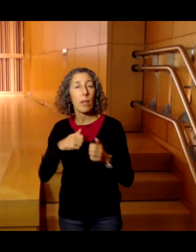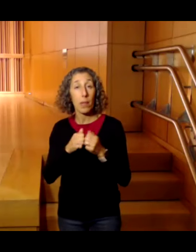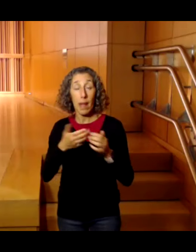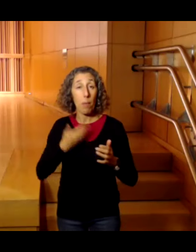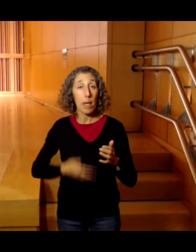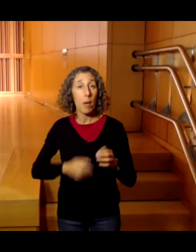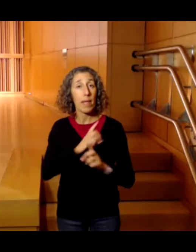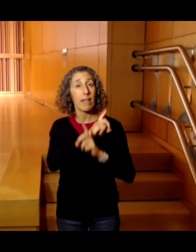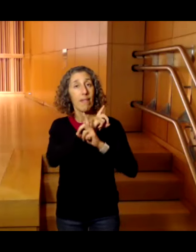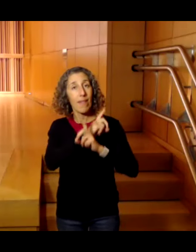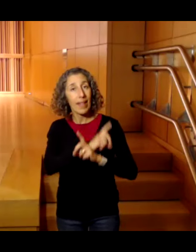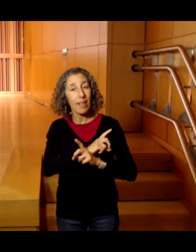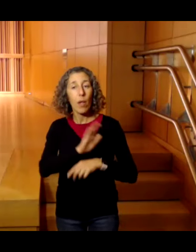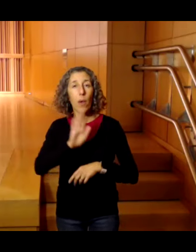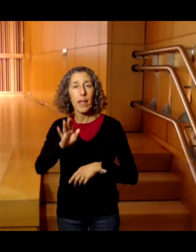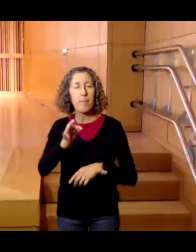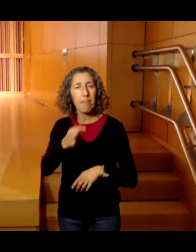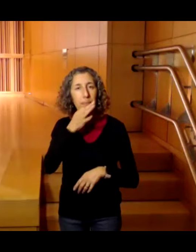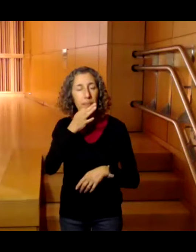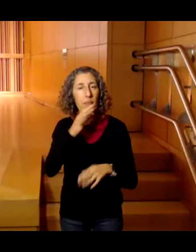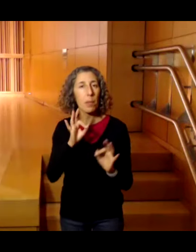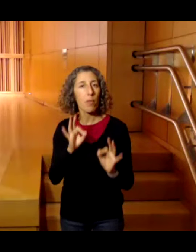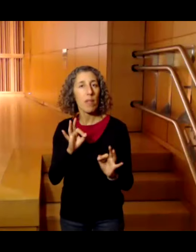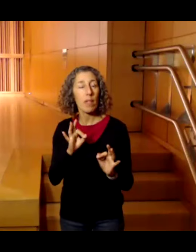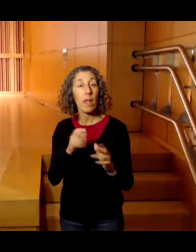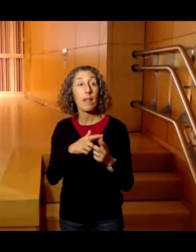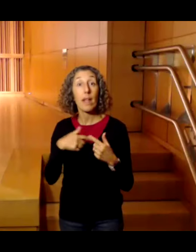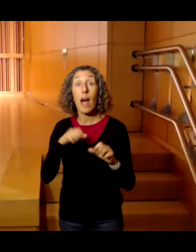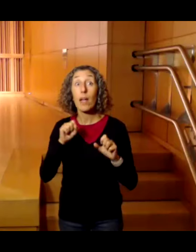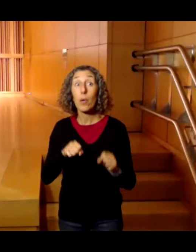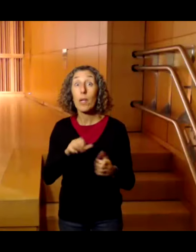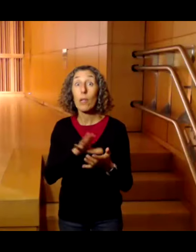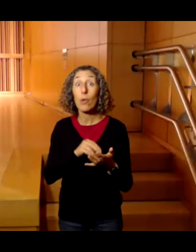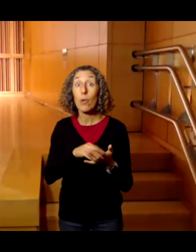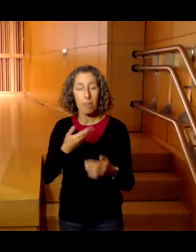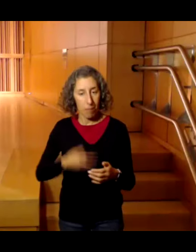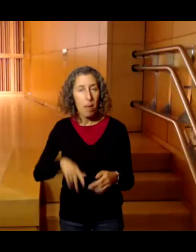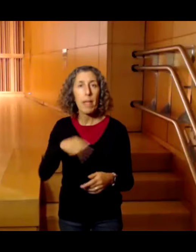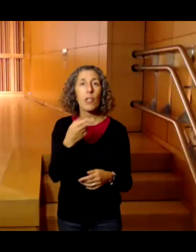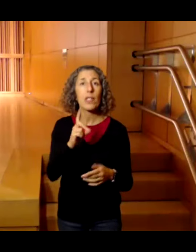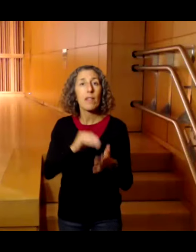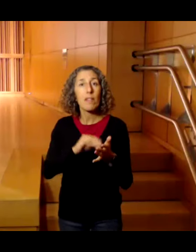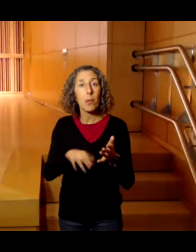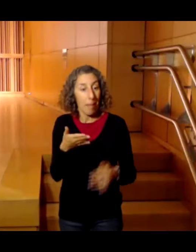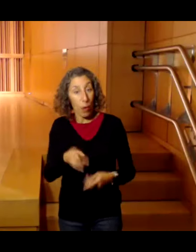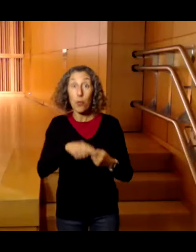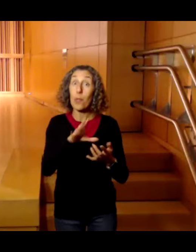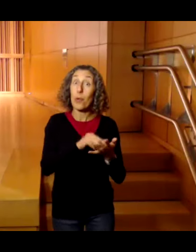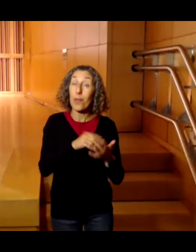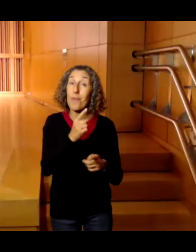It meant I could begin to learn. I begin with this anecdote to help frame Robert's.